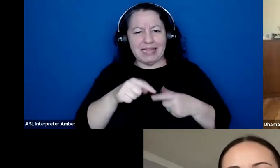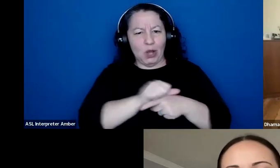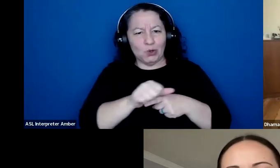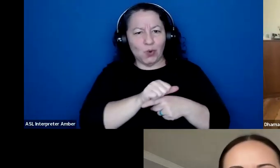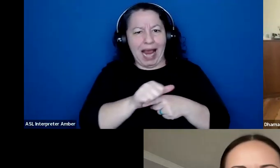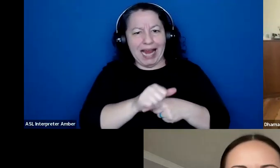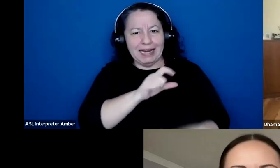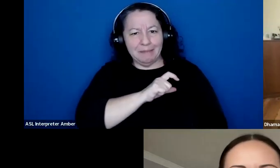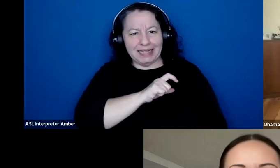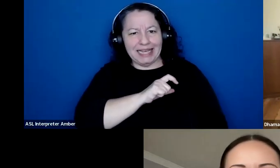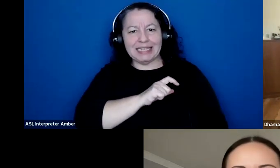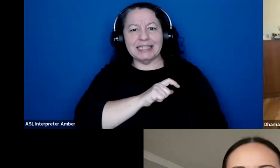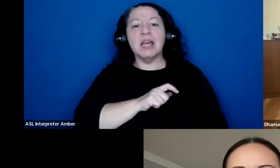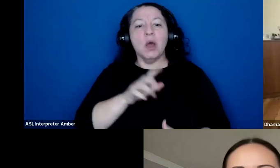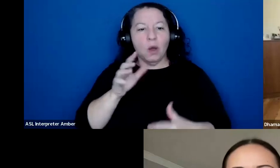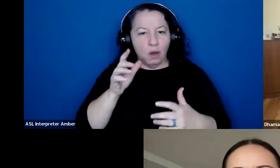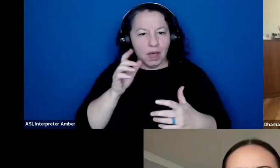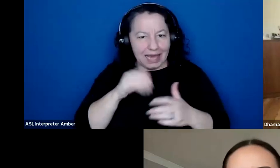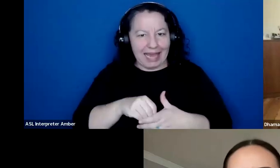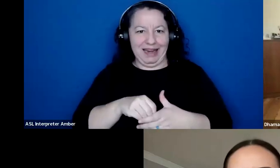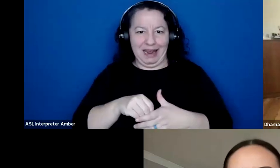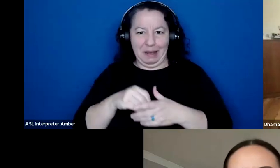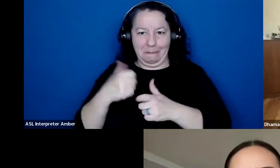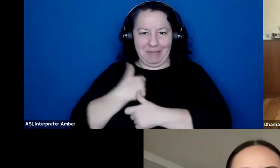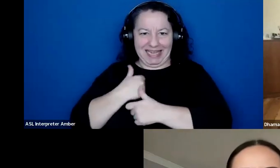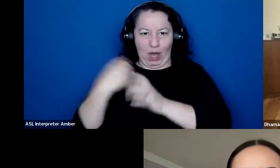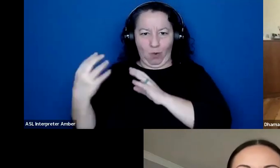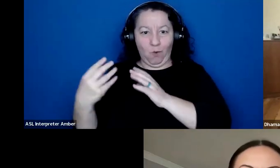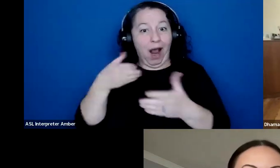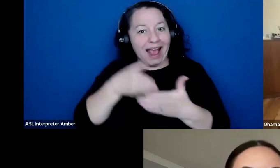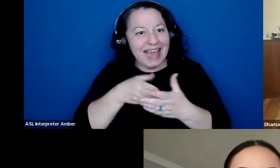and military warfare against citizens here who are fighting